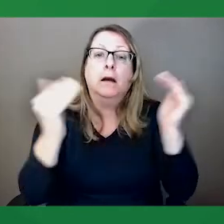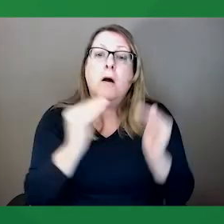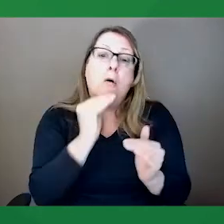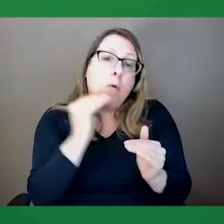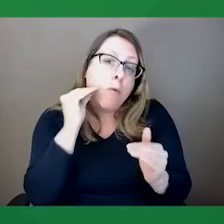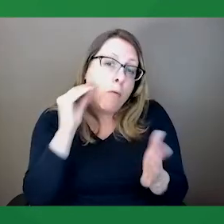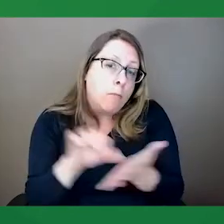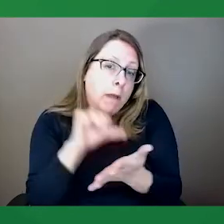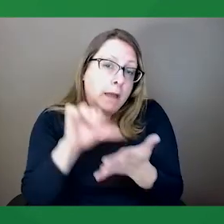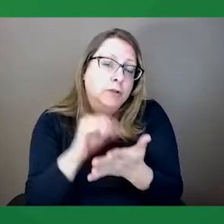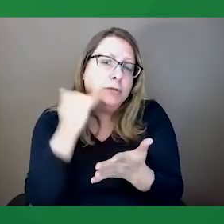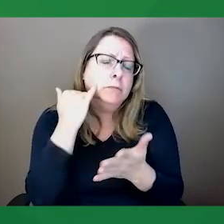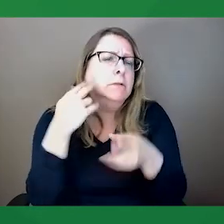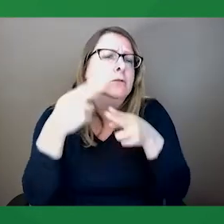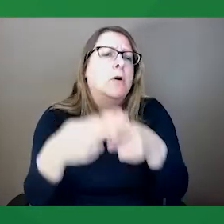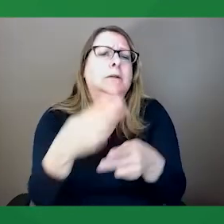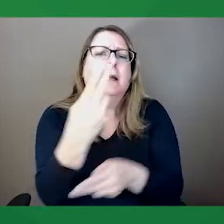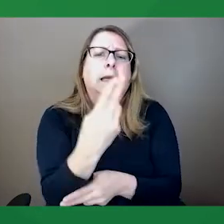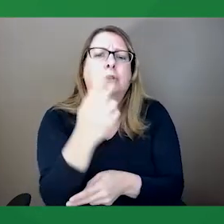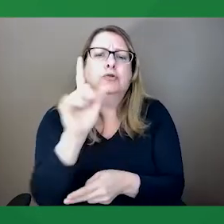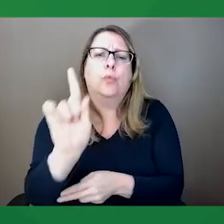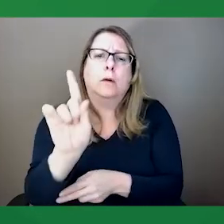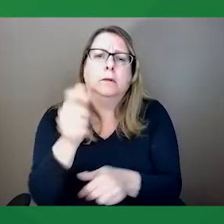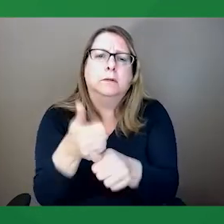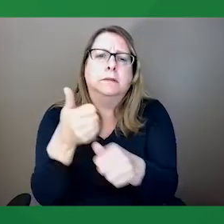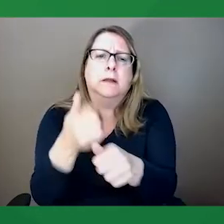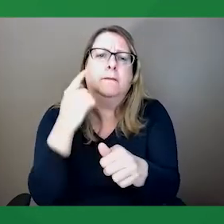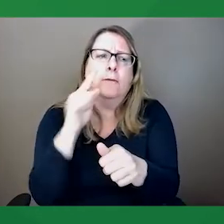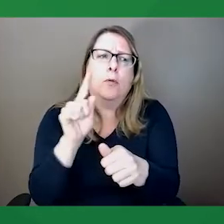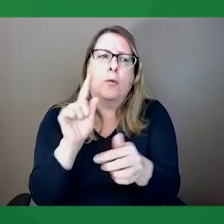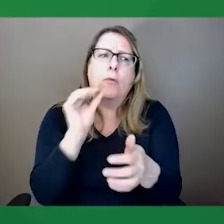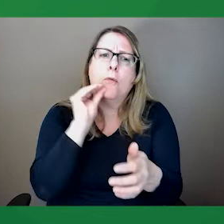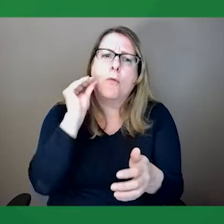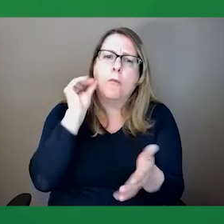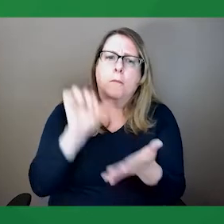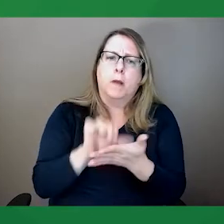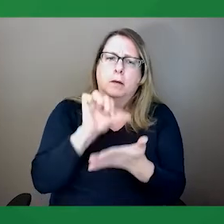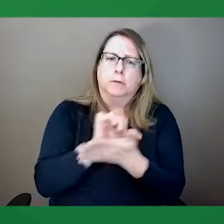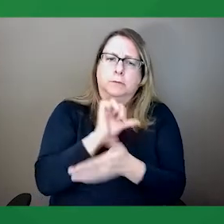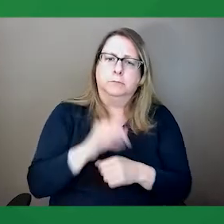In the homepage, if I were to ask you, what is an H1 in a homepage,